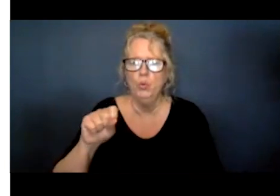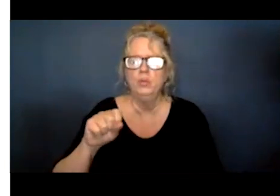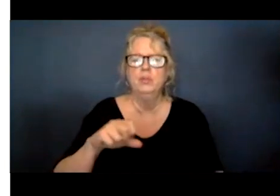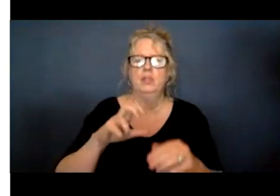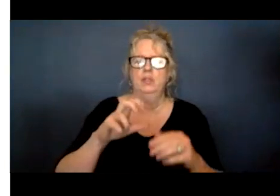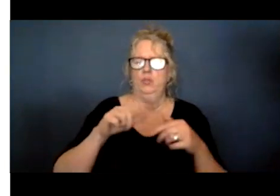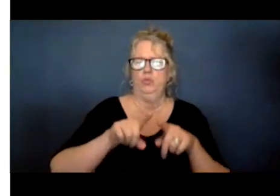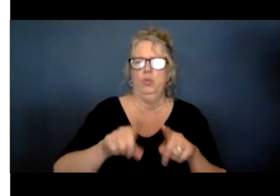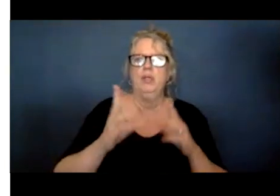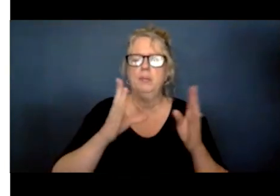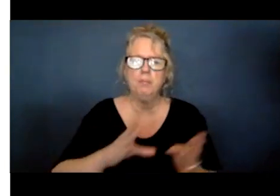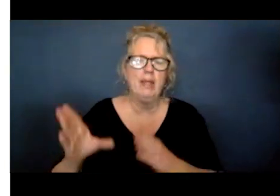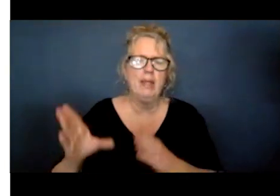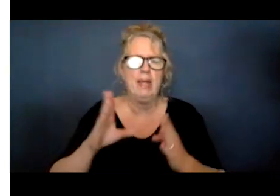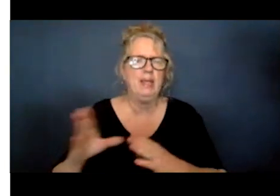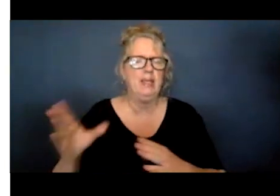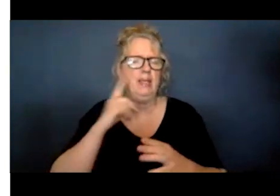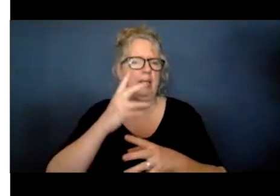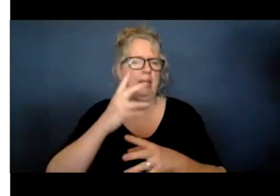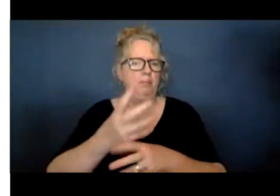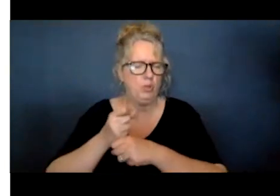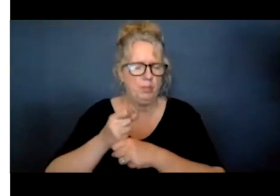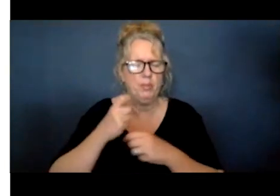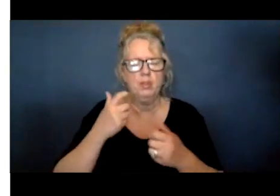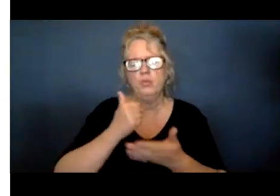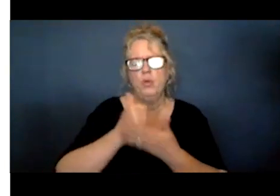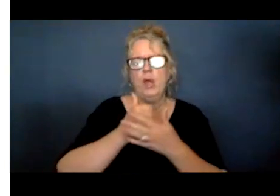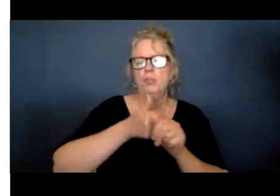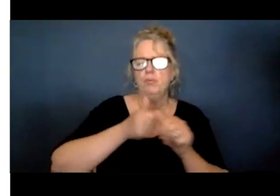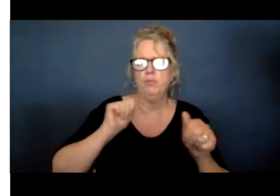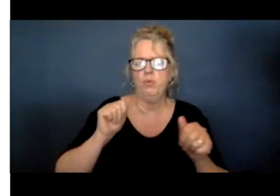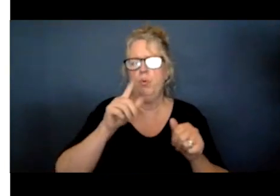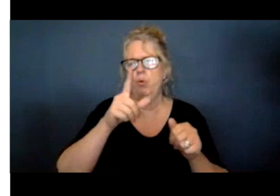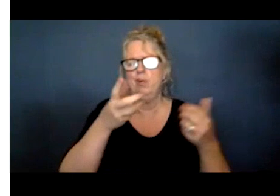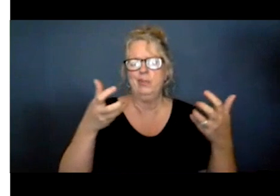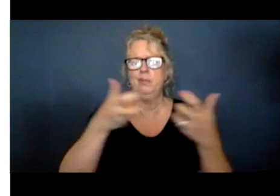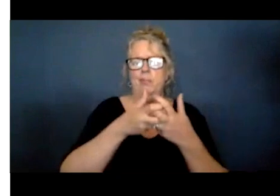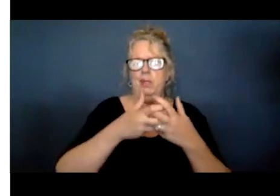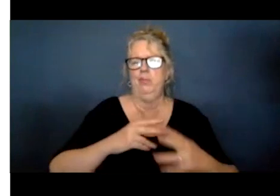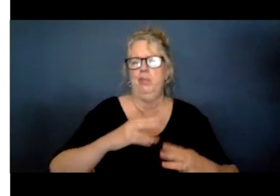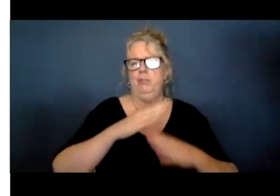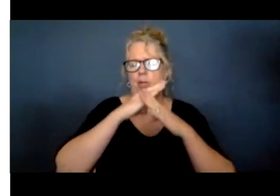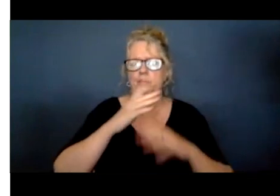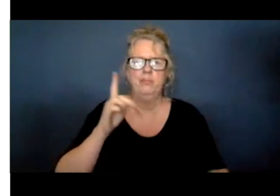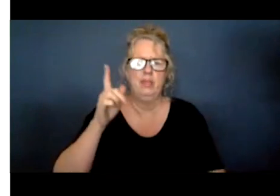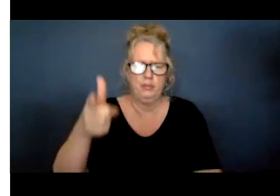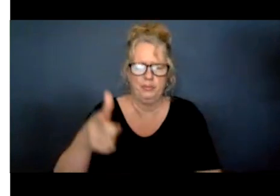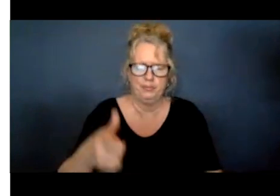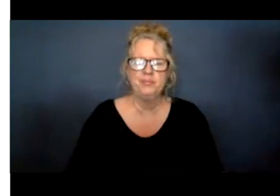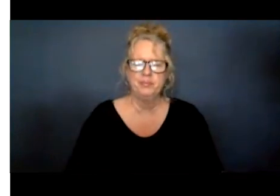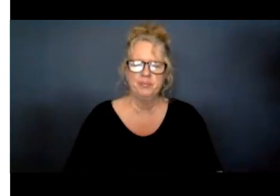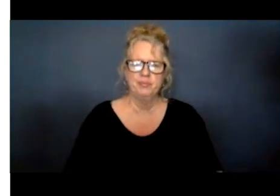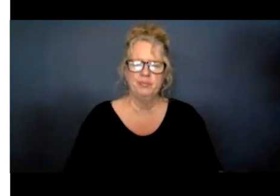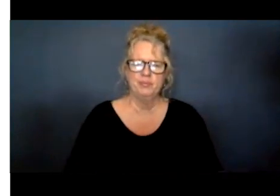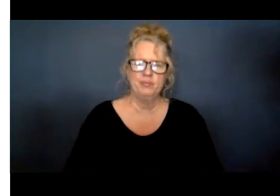planning and procurement, they can help avoid major compatibility challenges down the line.